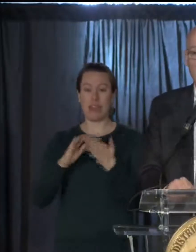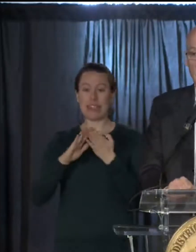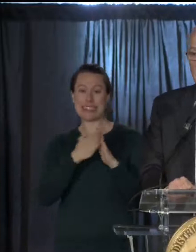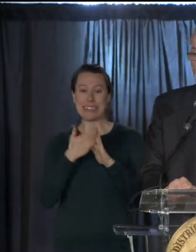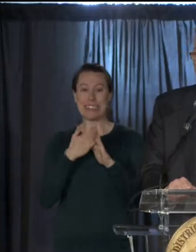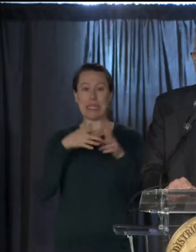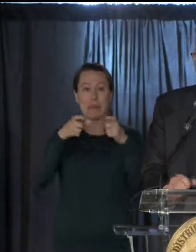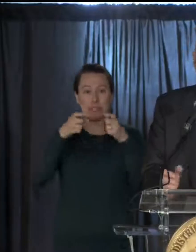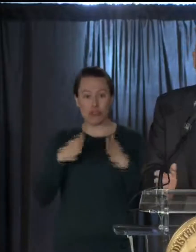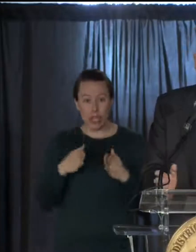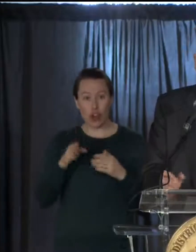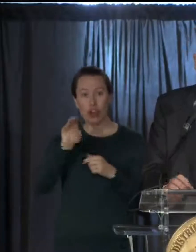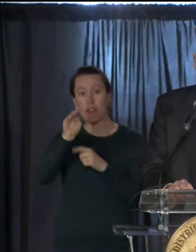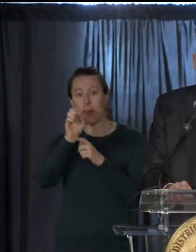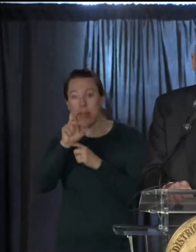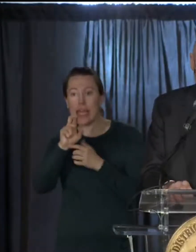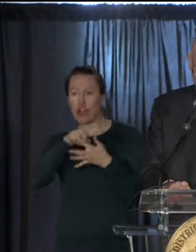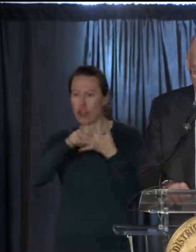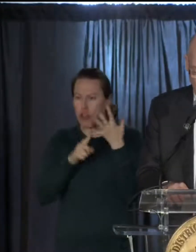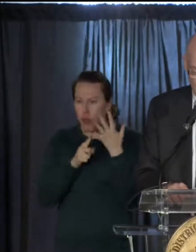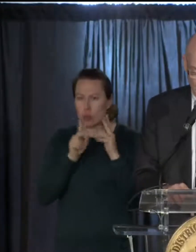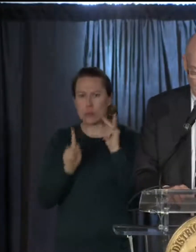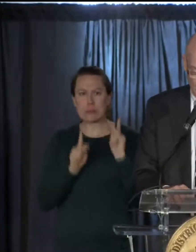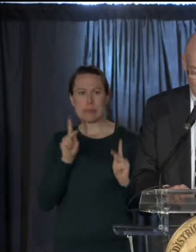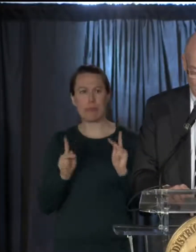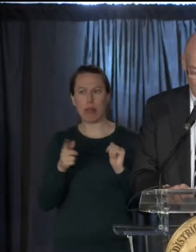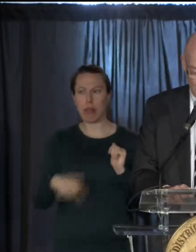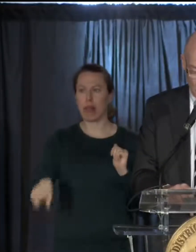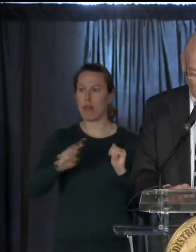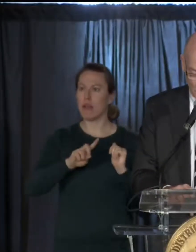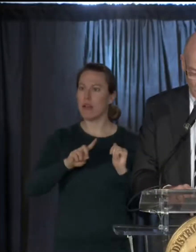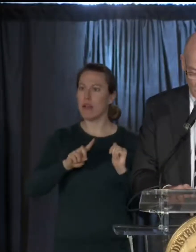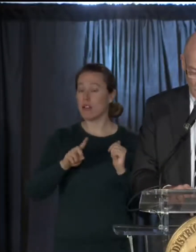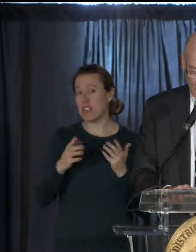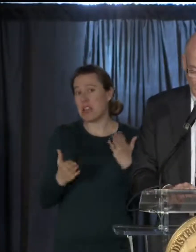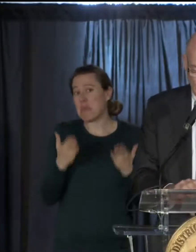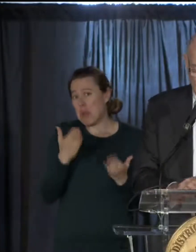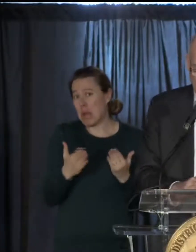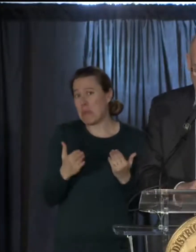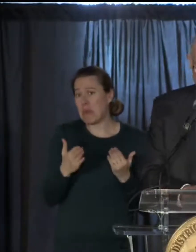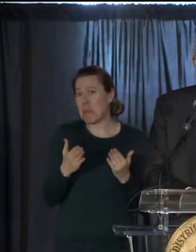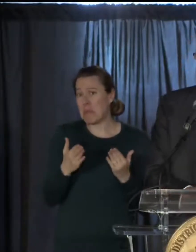MAYOR AND THESE FOLKS ARE ARGUABLY MORE IMPORTANT BUT WE